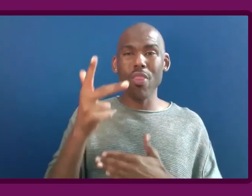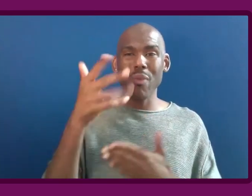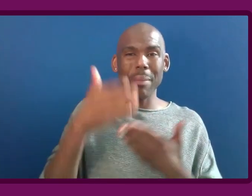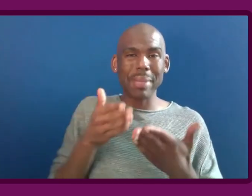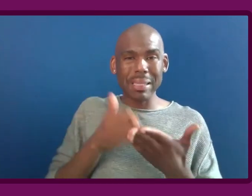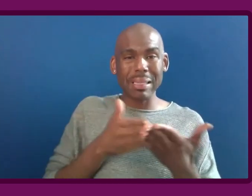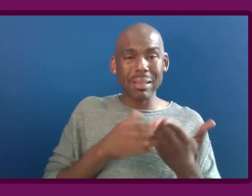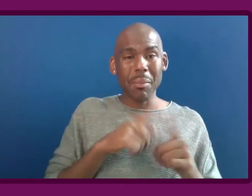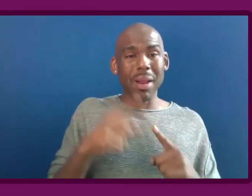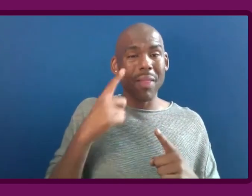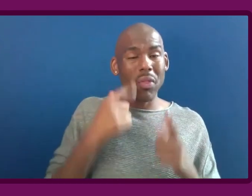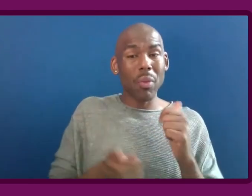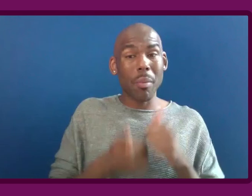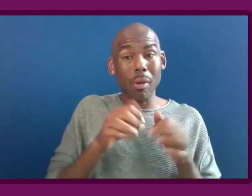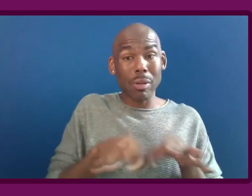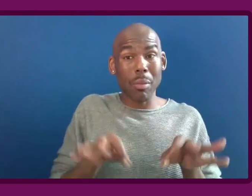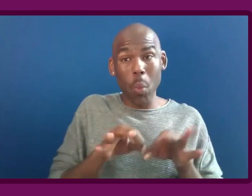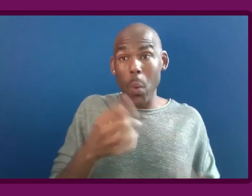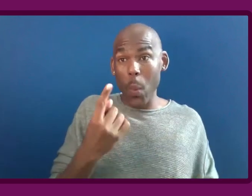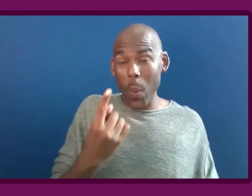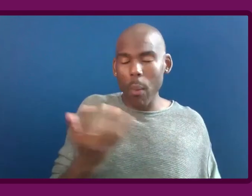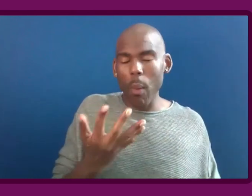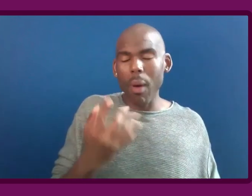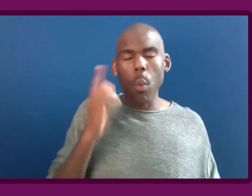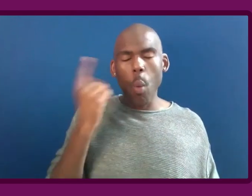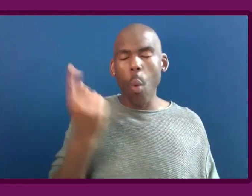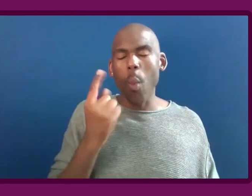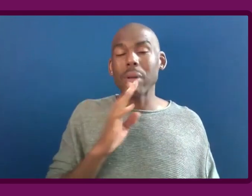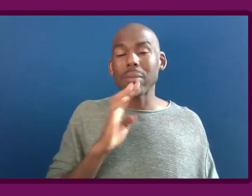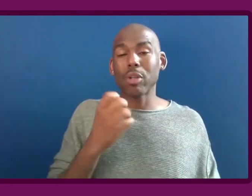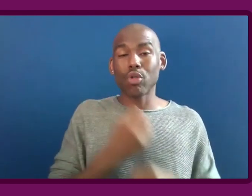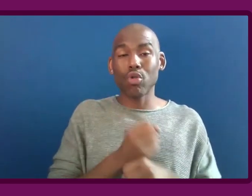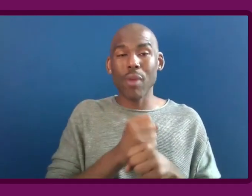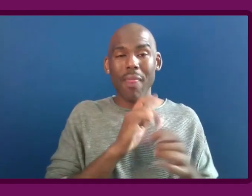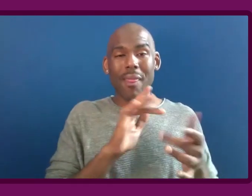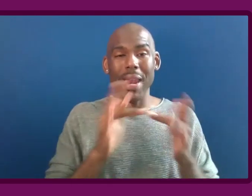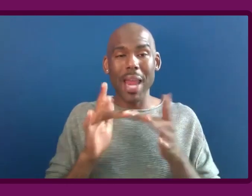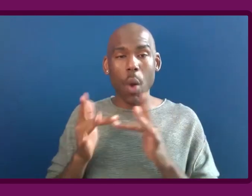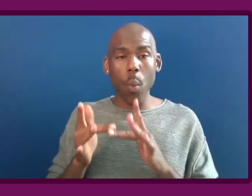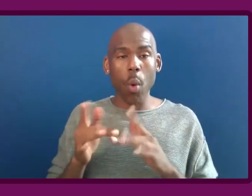and we open doors. There's a beautiful quote I've always